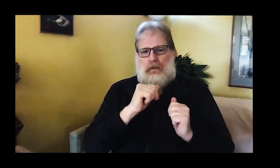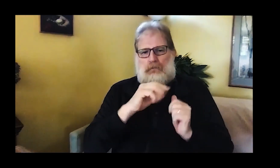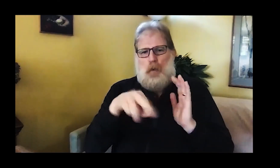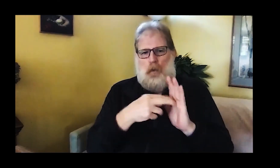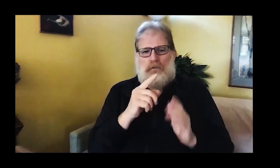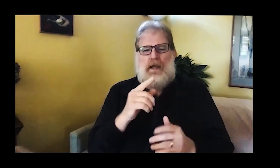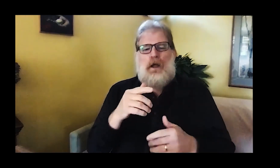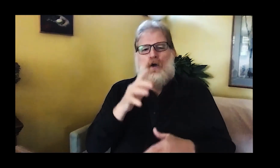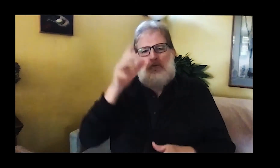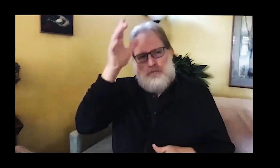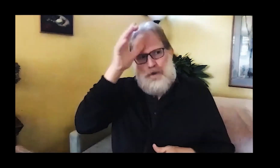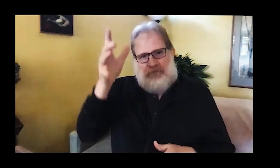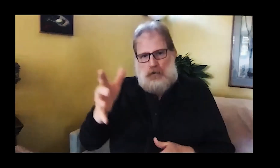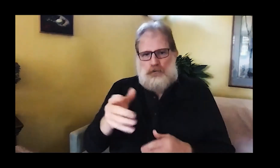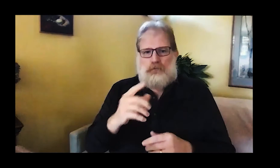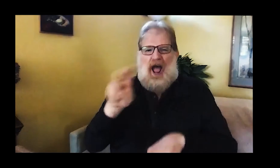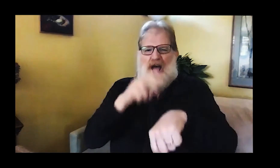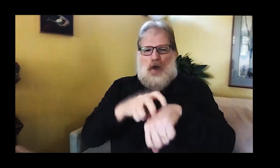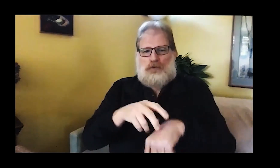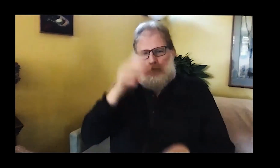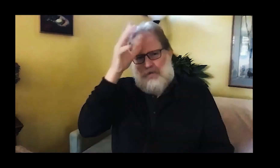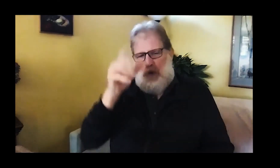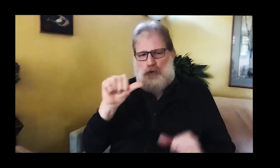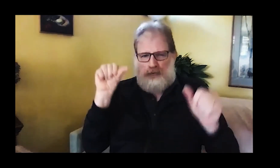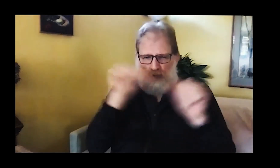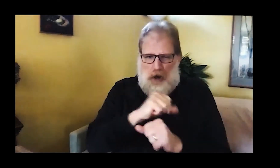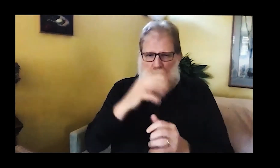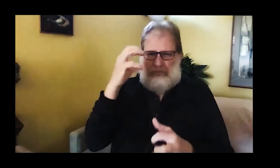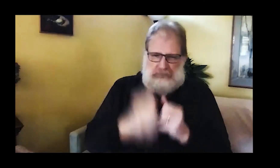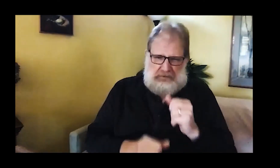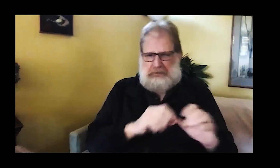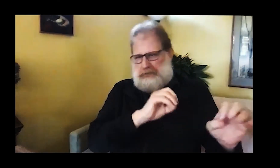I’ve got this guy who'd be great as an Irish grandfather, a mean drunk guy,